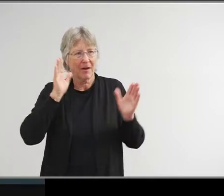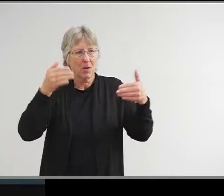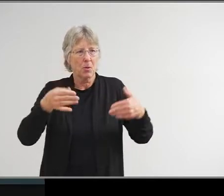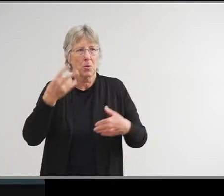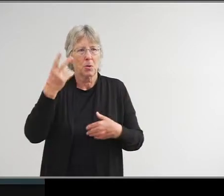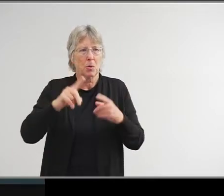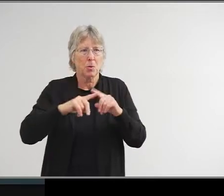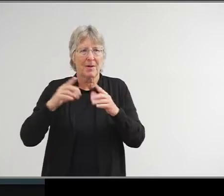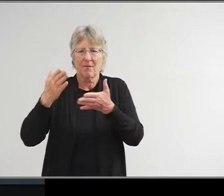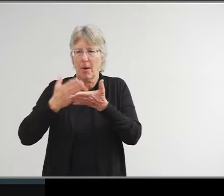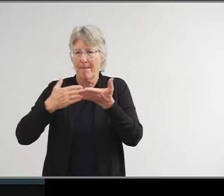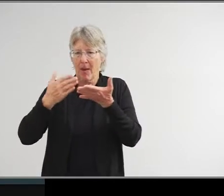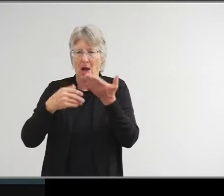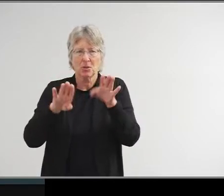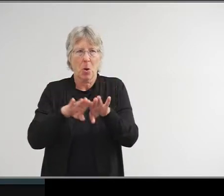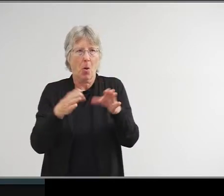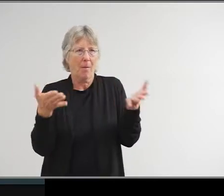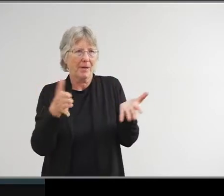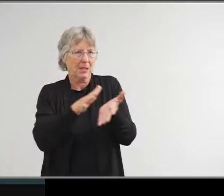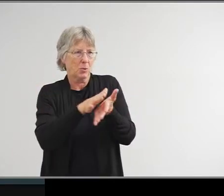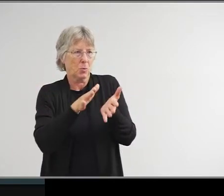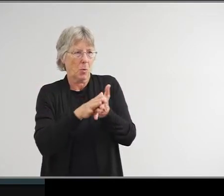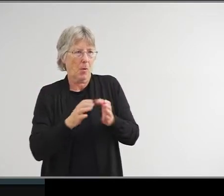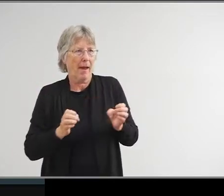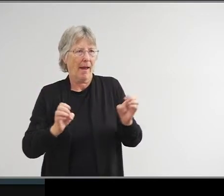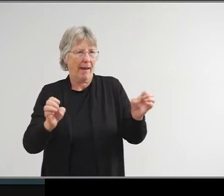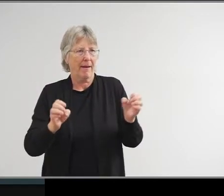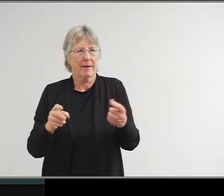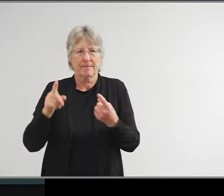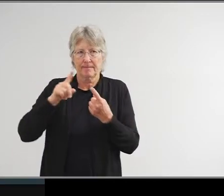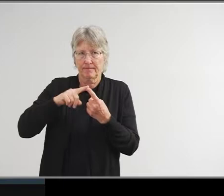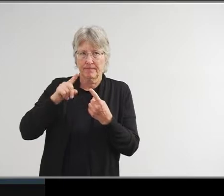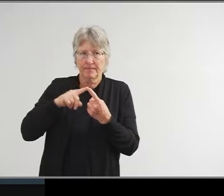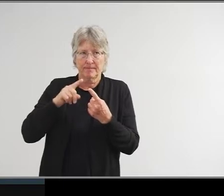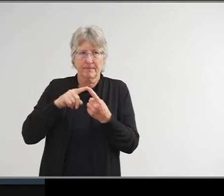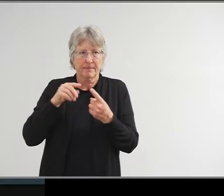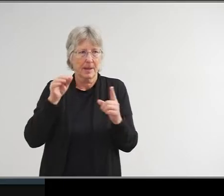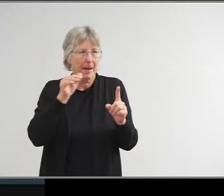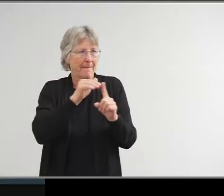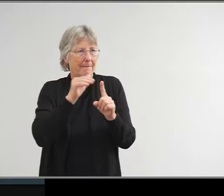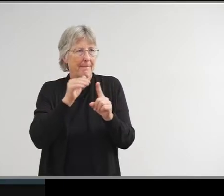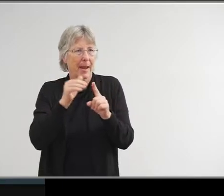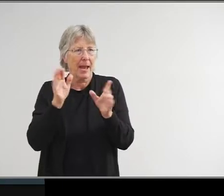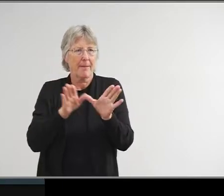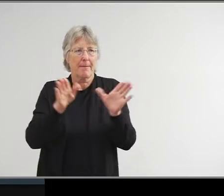of our reopening of schools effort. The first was to remind the public and our board of education,